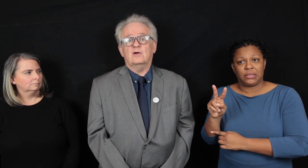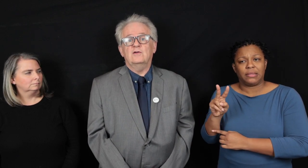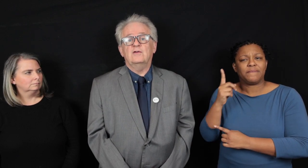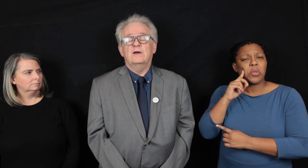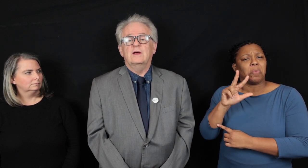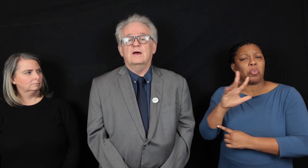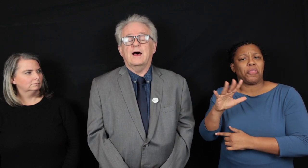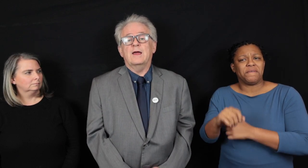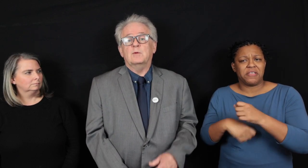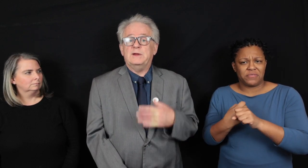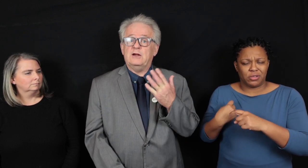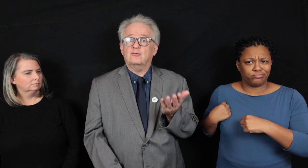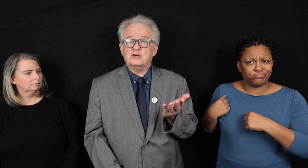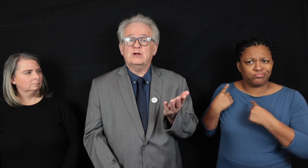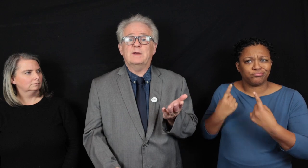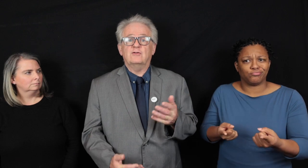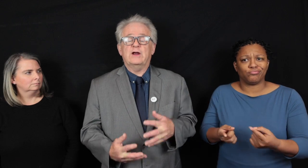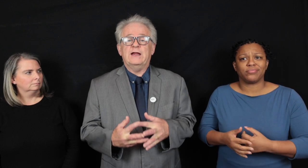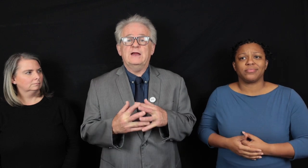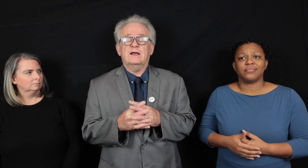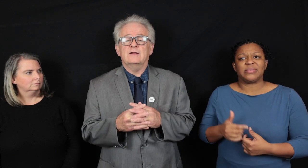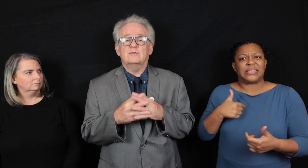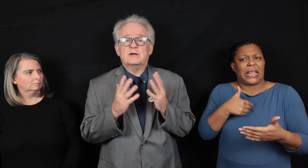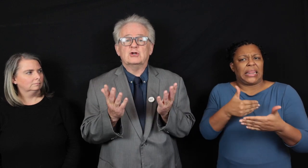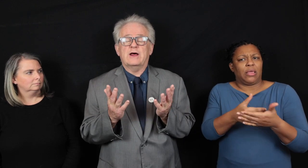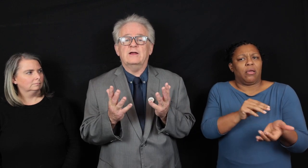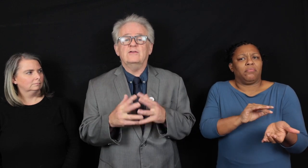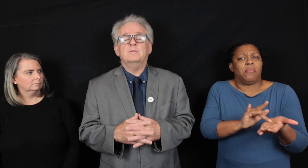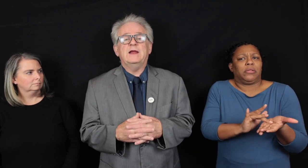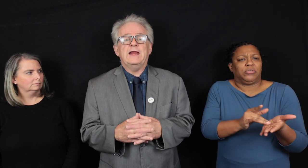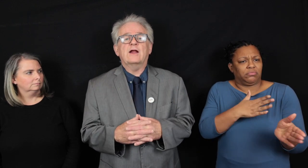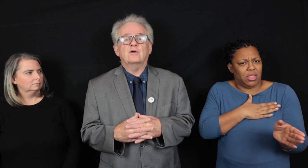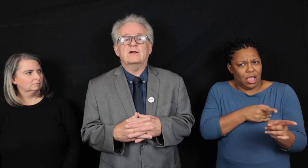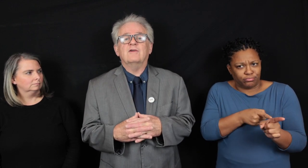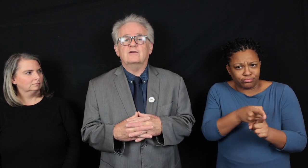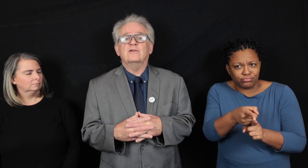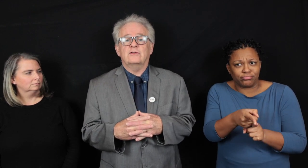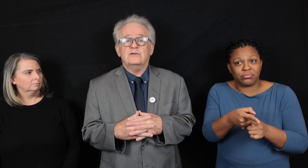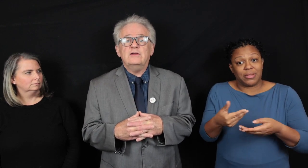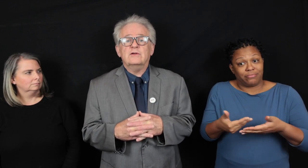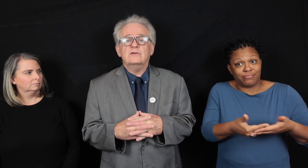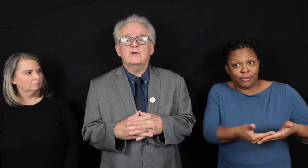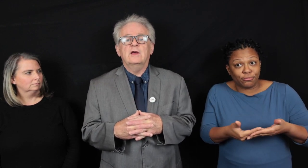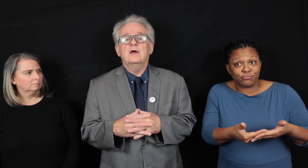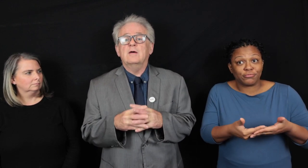years. I am a pediatrician by training and specialize in pediatric infectious diseases,